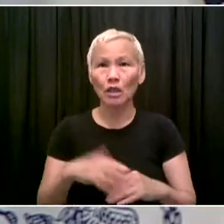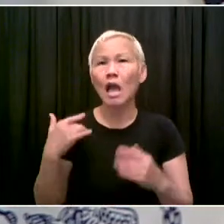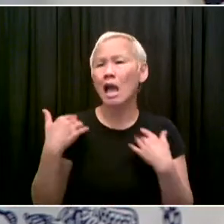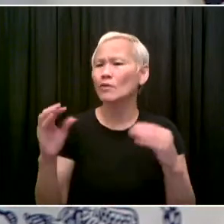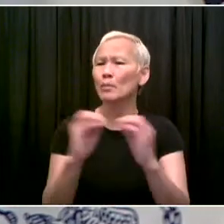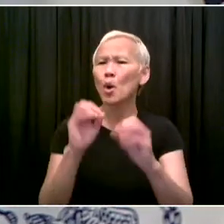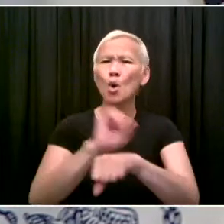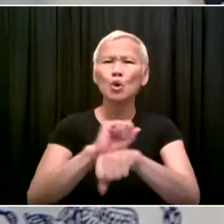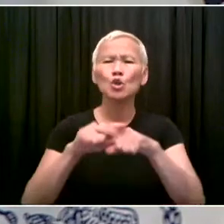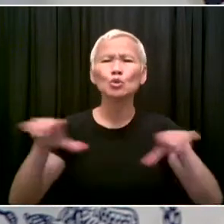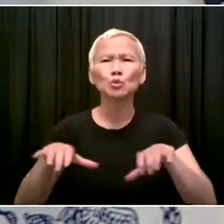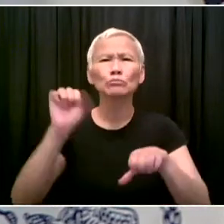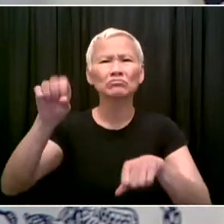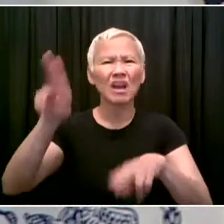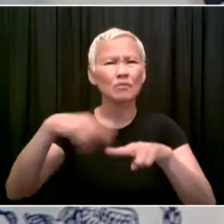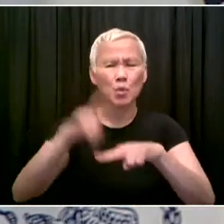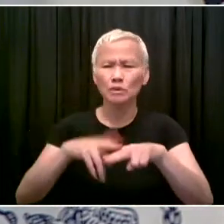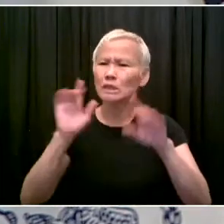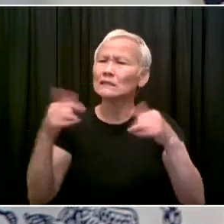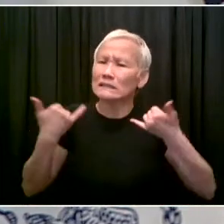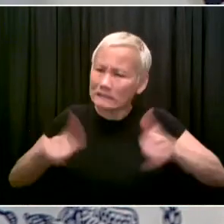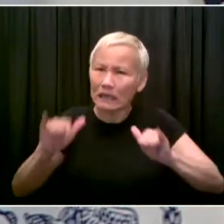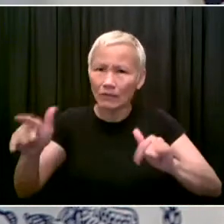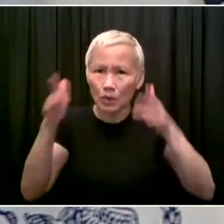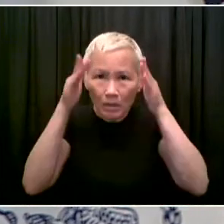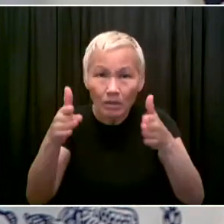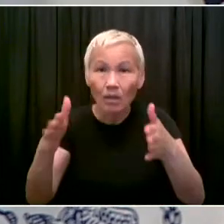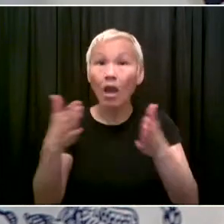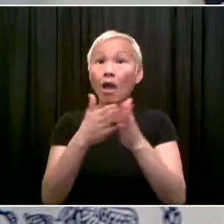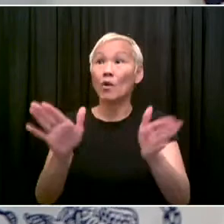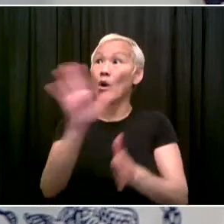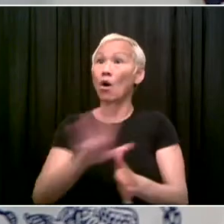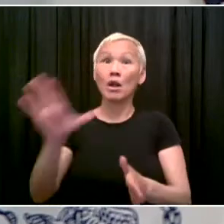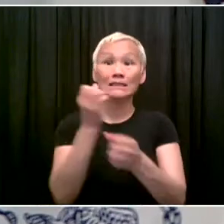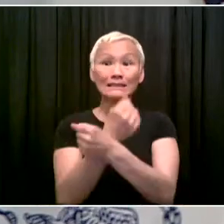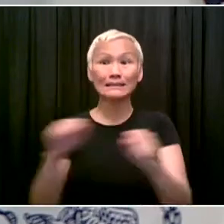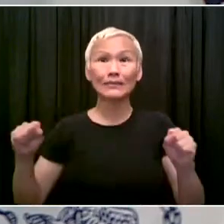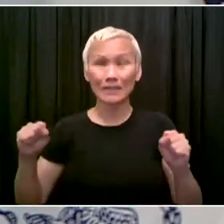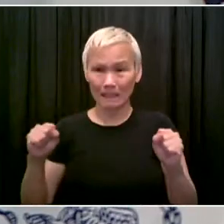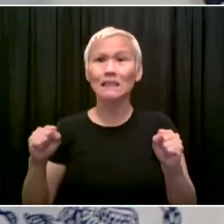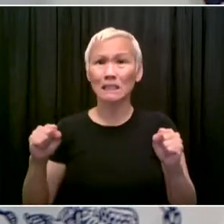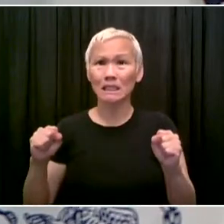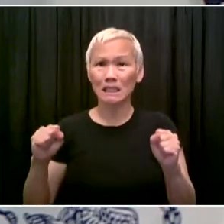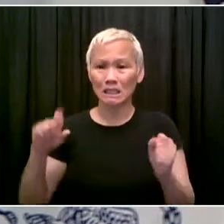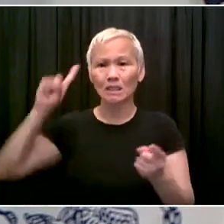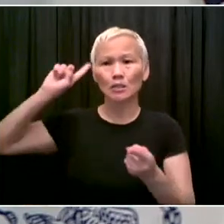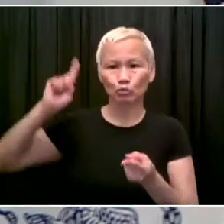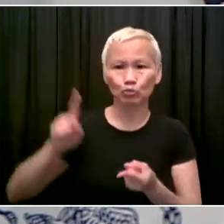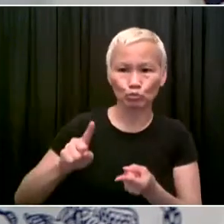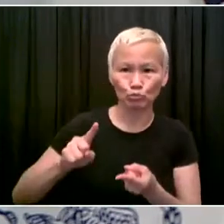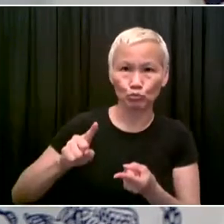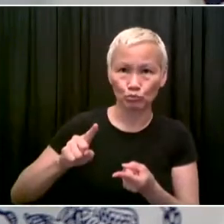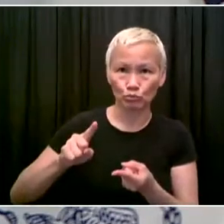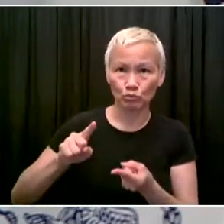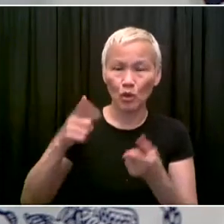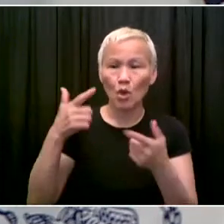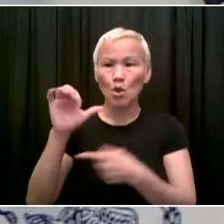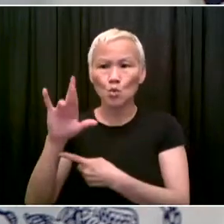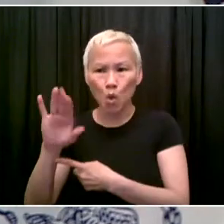SHOOTINGS AND VIOLENT CRIME. AS YOU HAVE BOTH SAID, COMMISSIONER AND MAYOR THE ERIS STILL MORE WORK